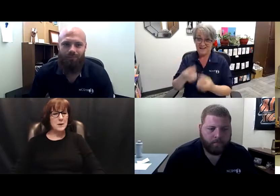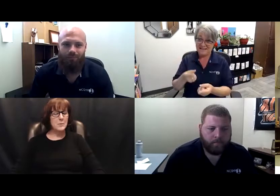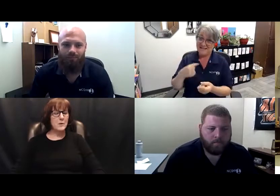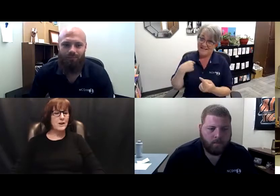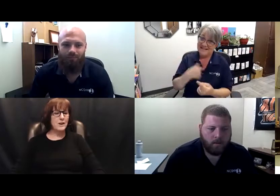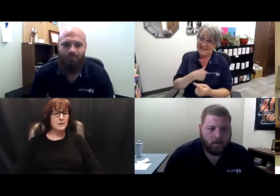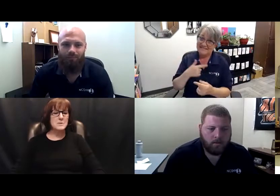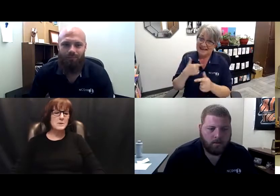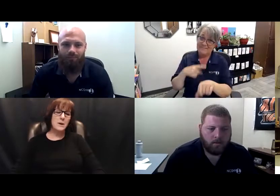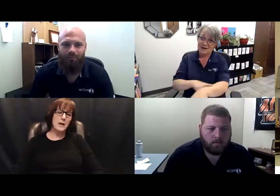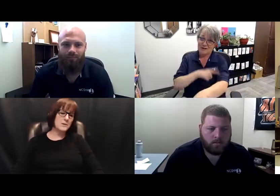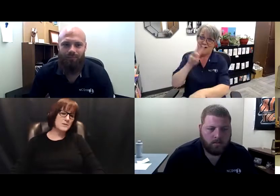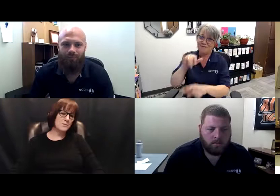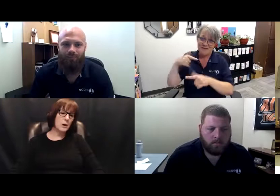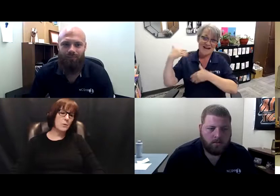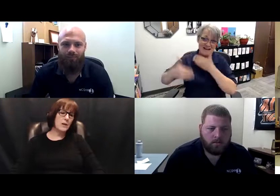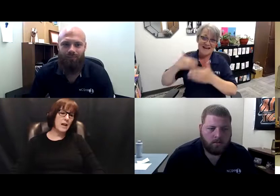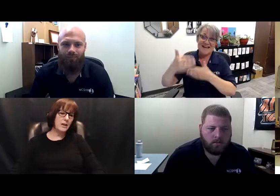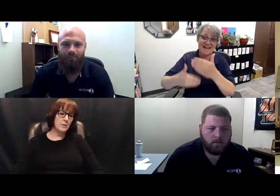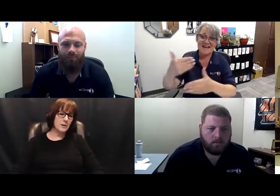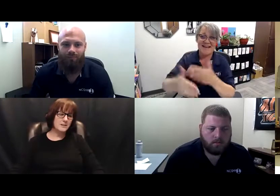we are leaps and bounds from where we have been.